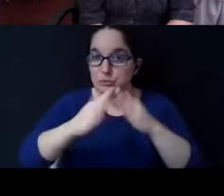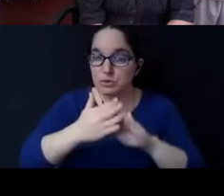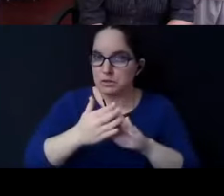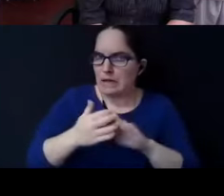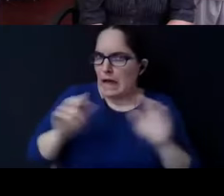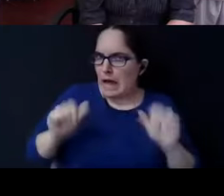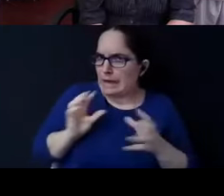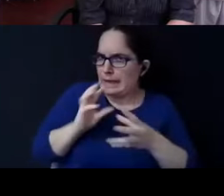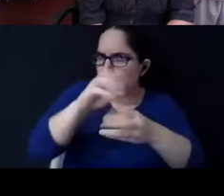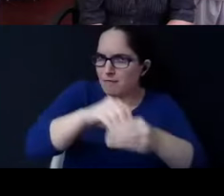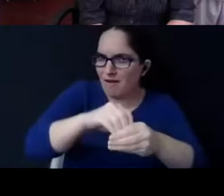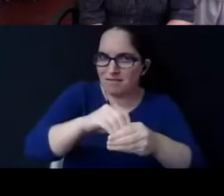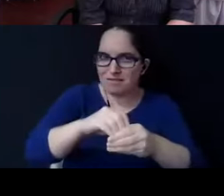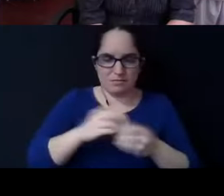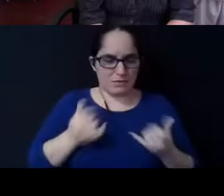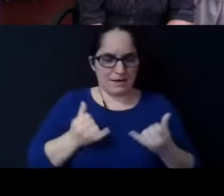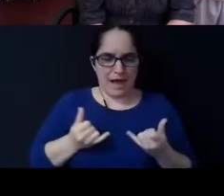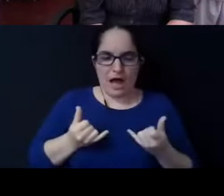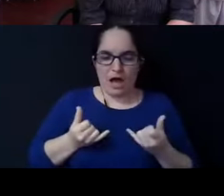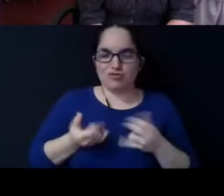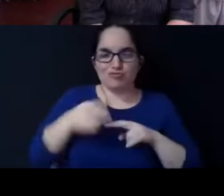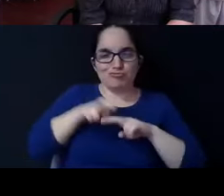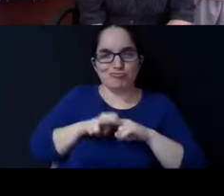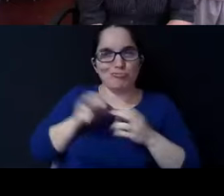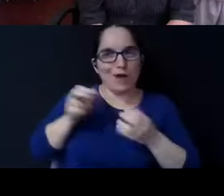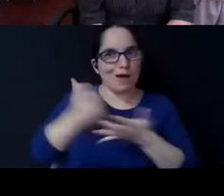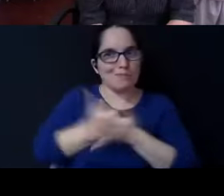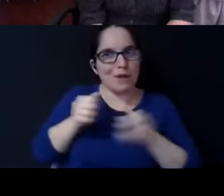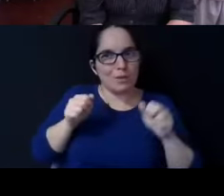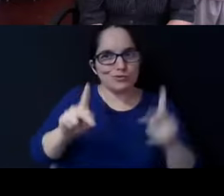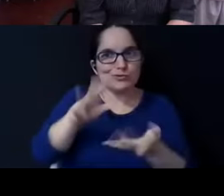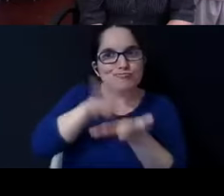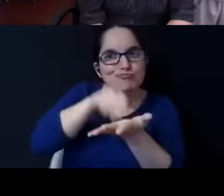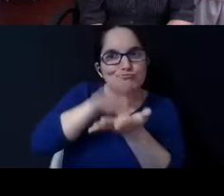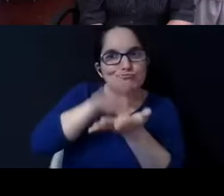a space for me to learn, especially like during the first question that I asked where that